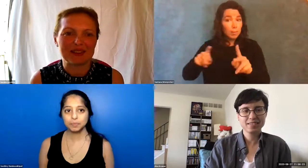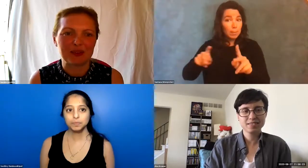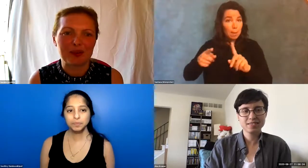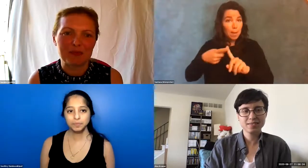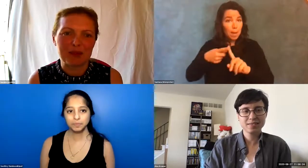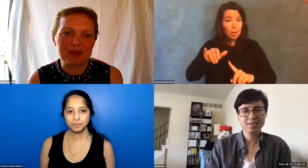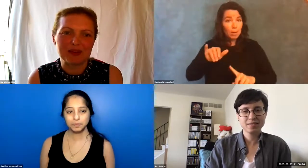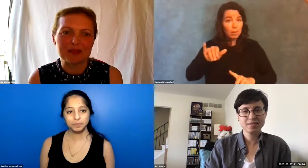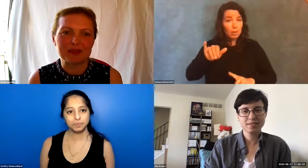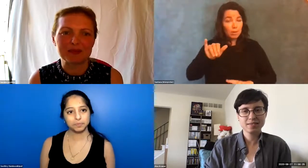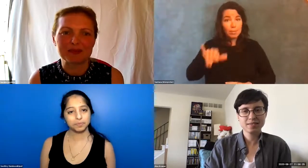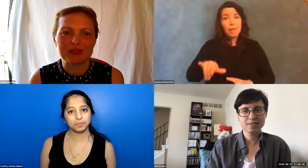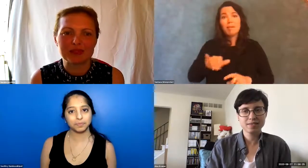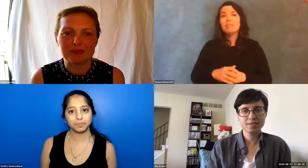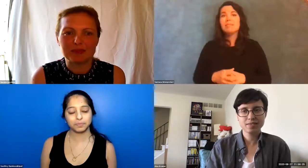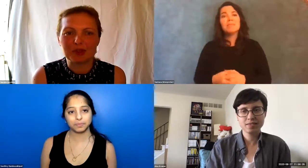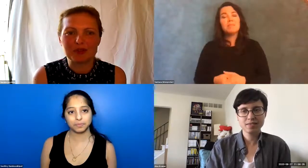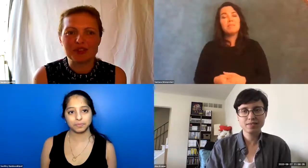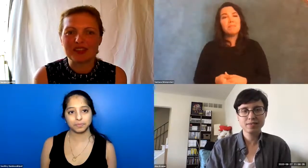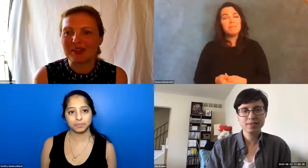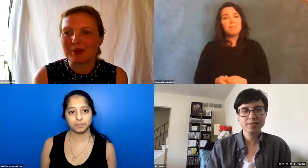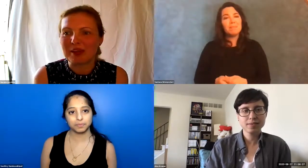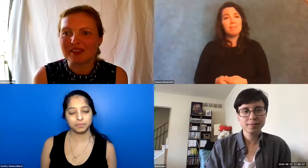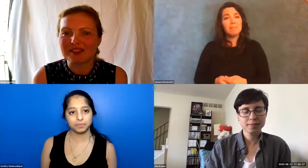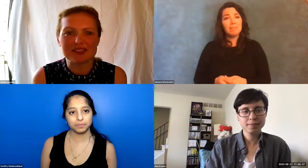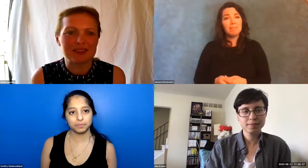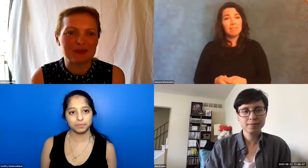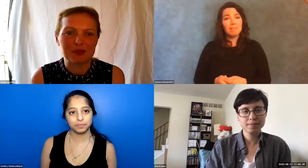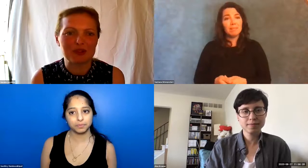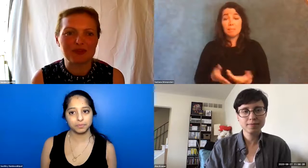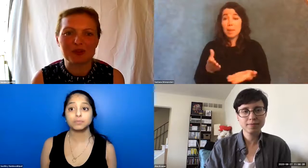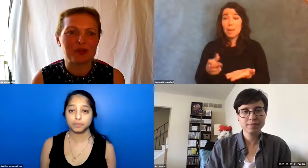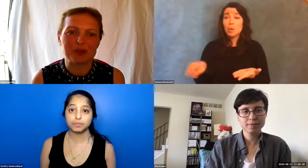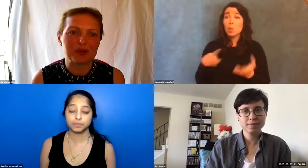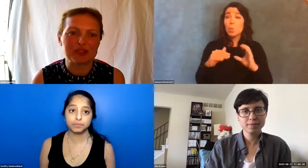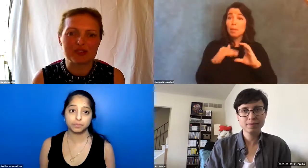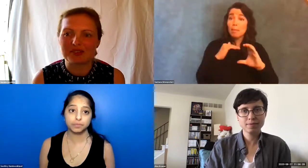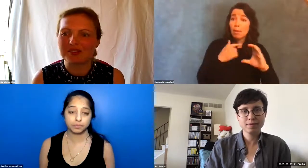Maybe you just can email us, or you can say